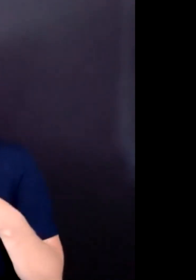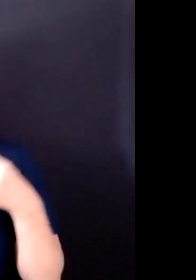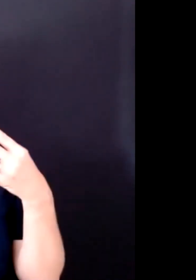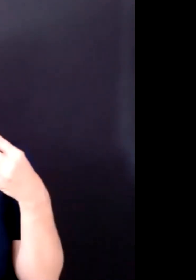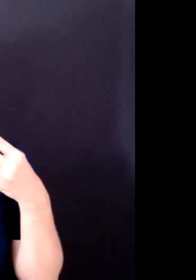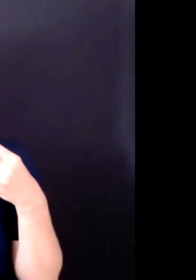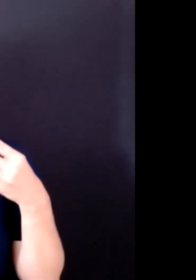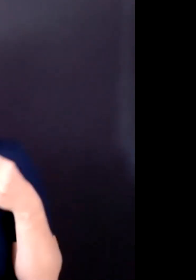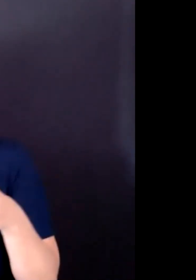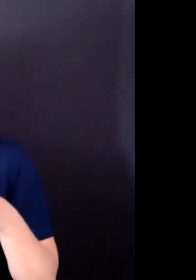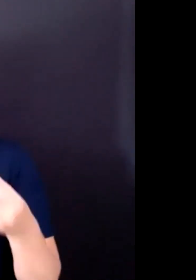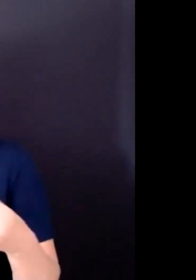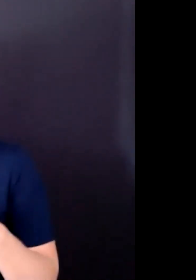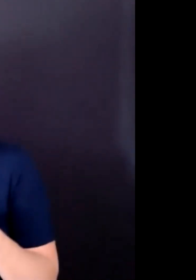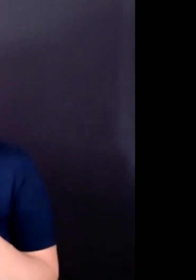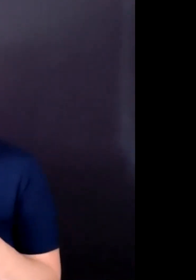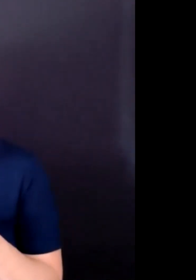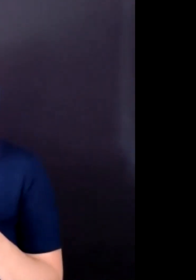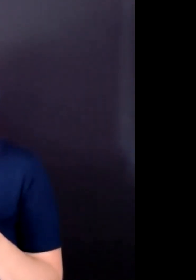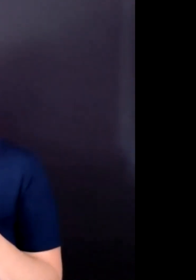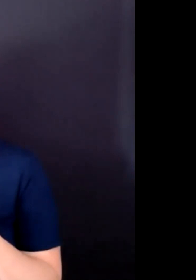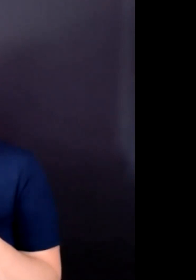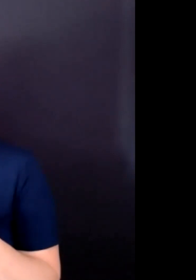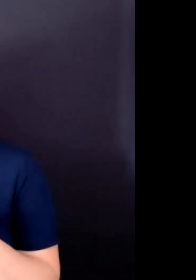know, especially those that are listening that wear a hat within a